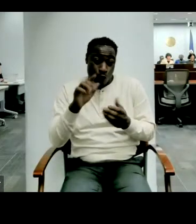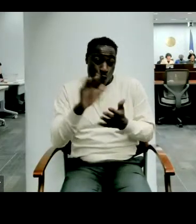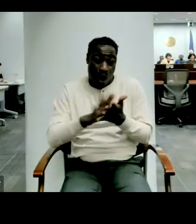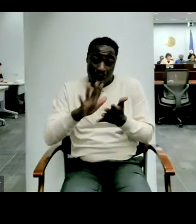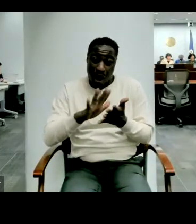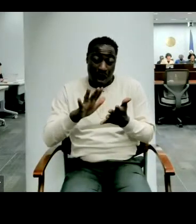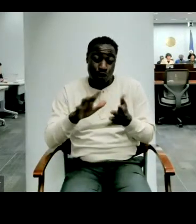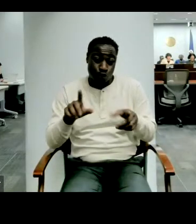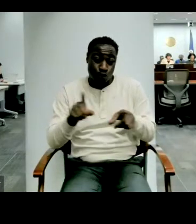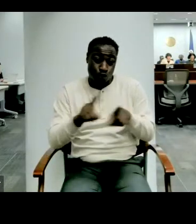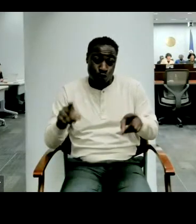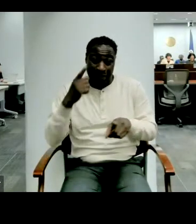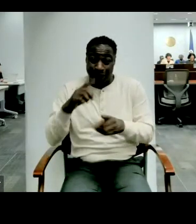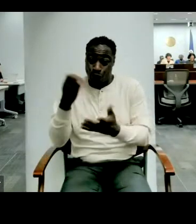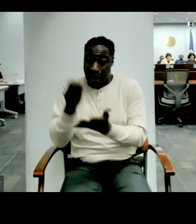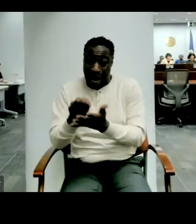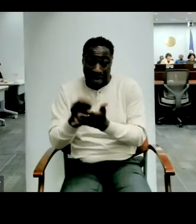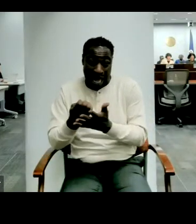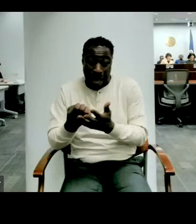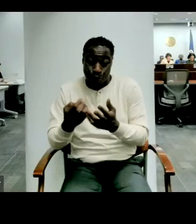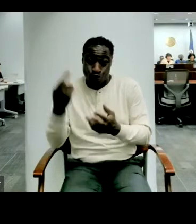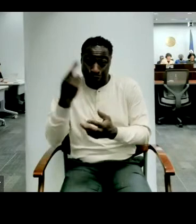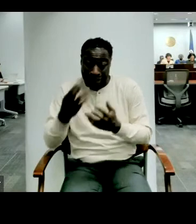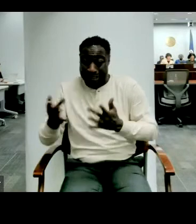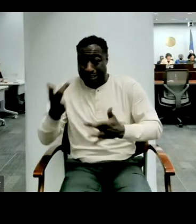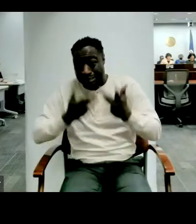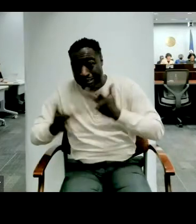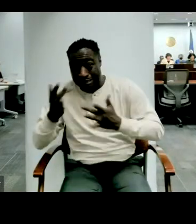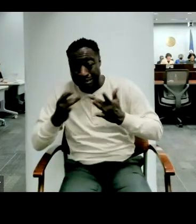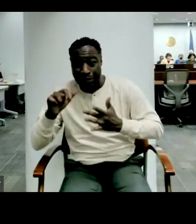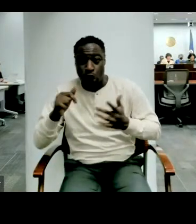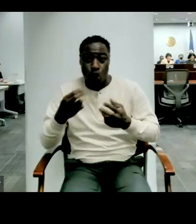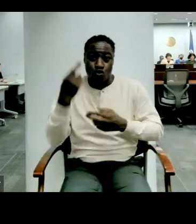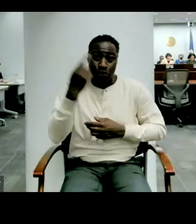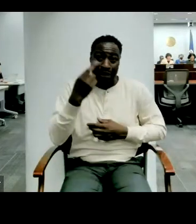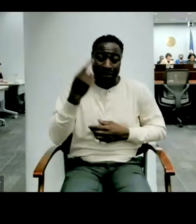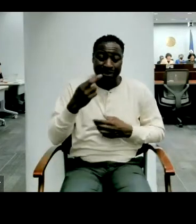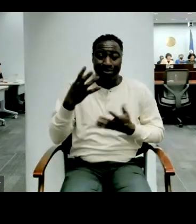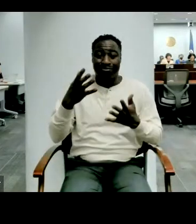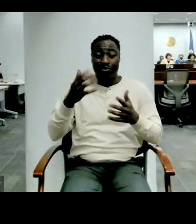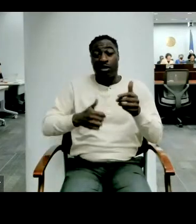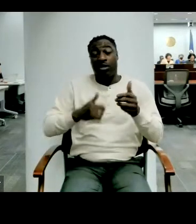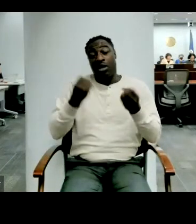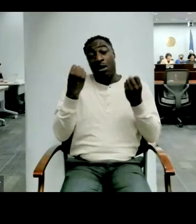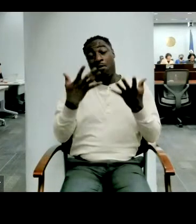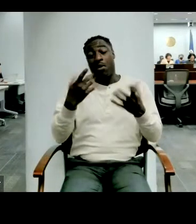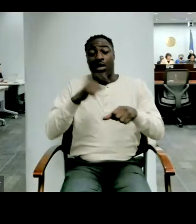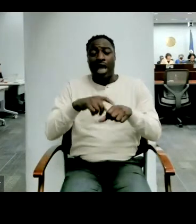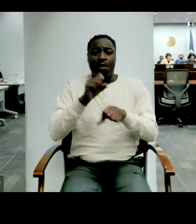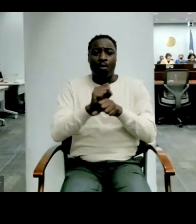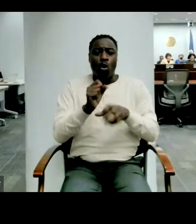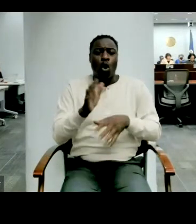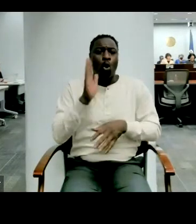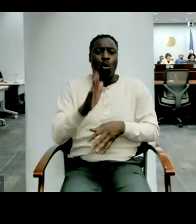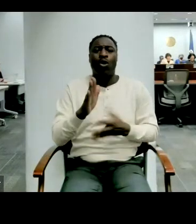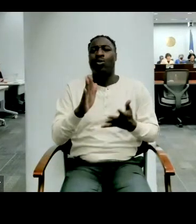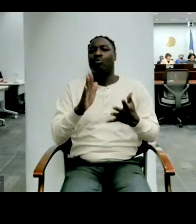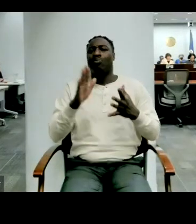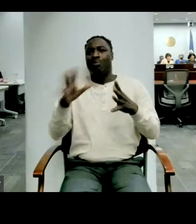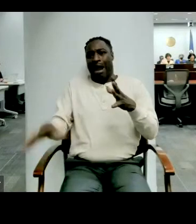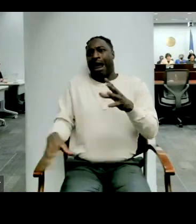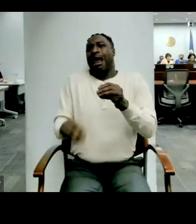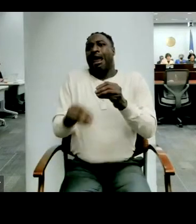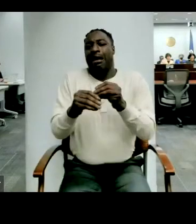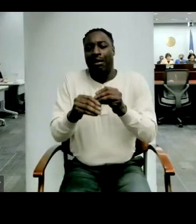for economic reasons and for other reasons. And um oftentimes employers will tack on a um college